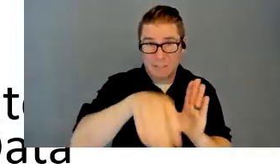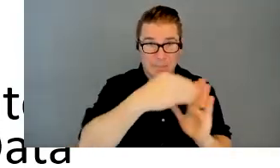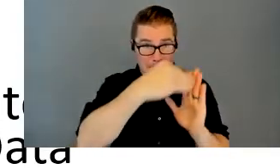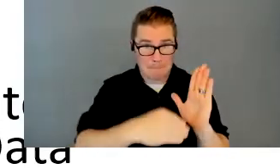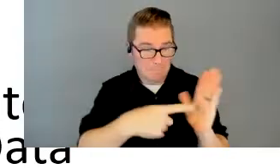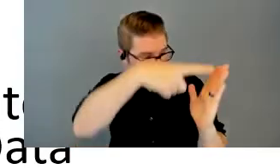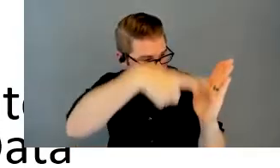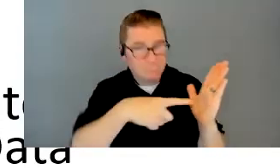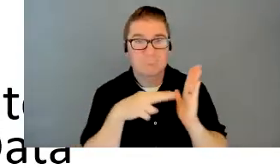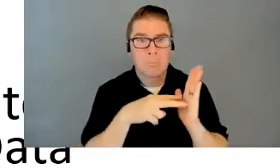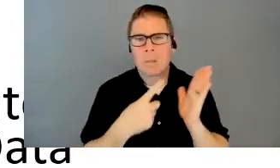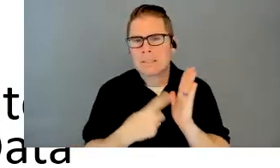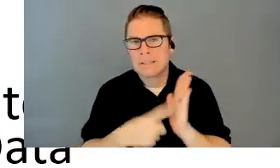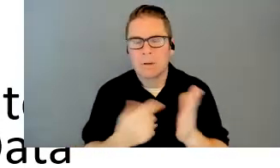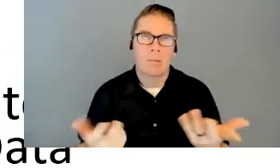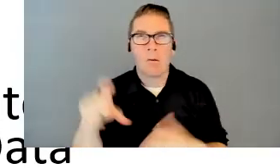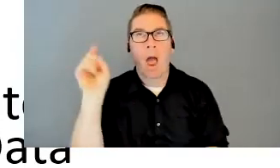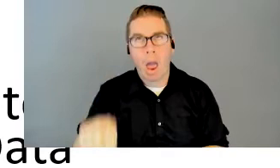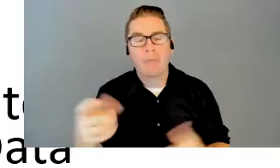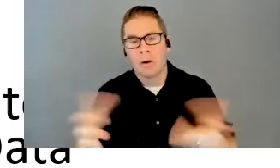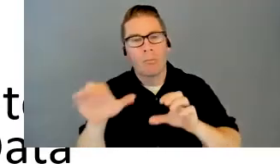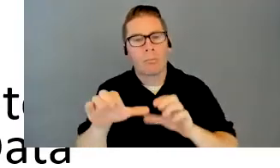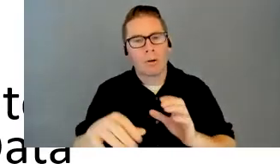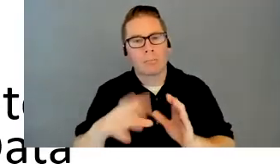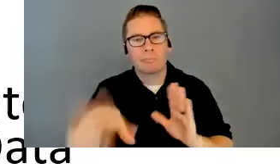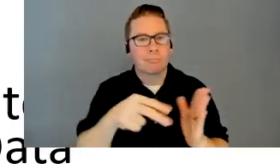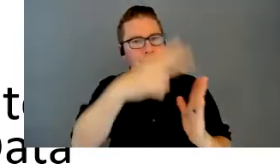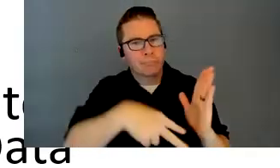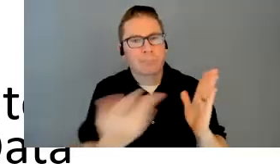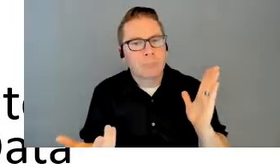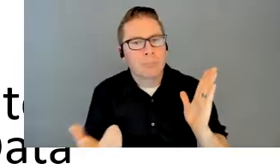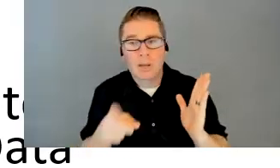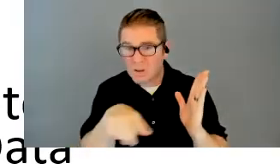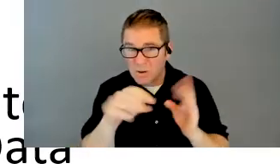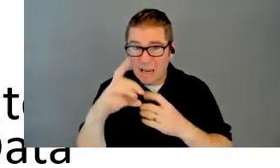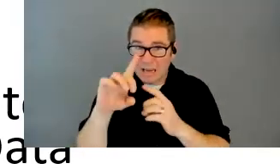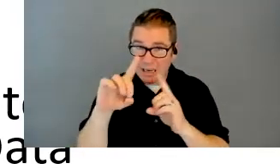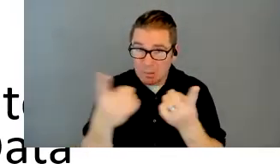because you can pull this up by your department and I believe you can pull it up by section.